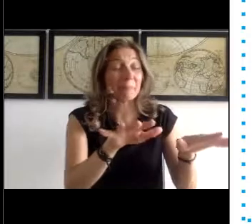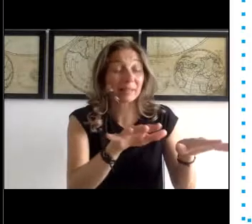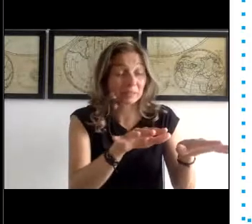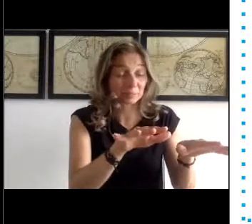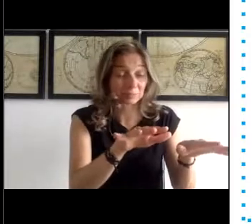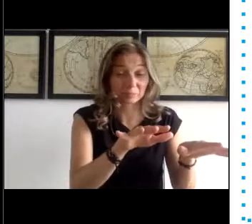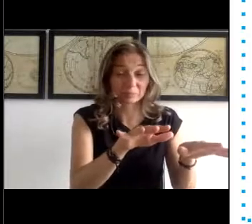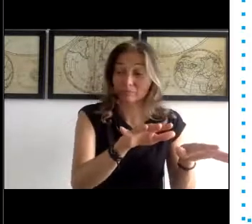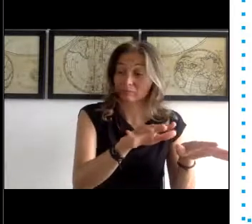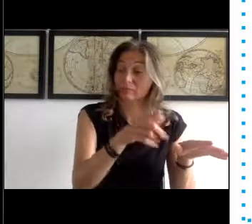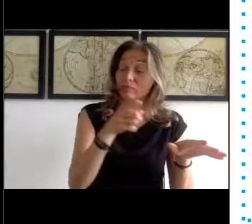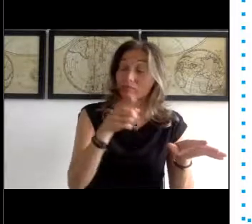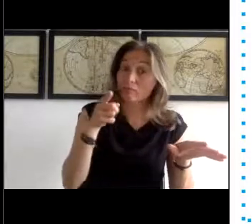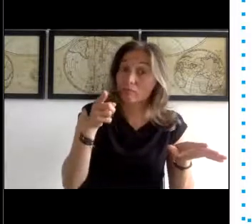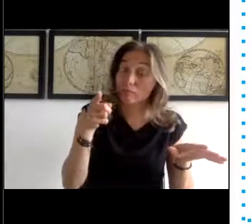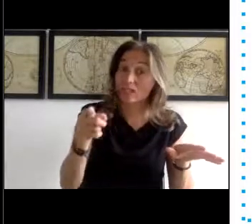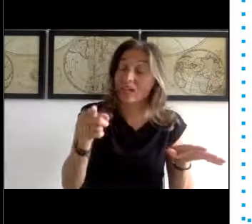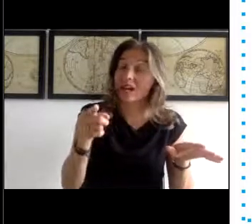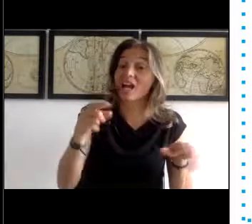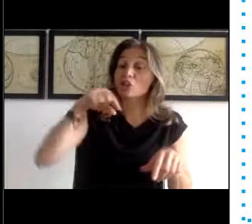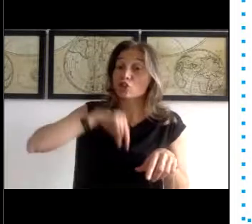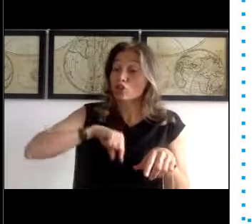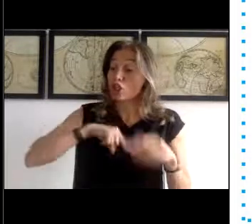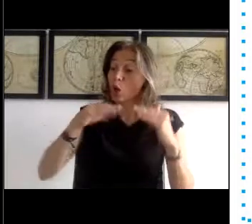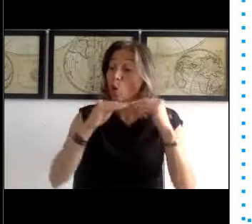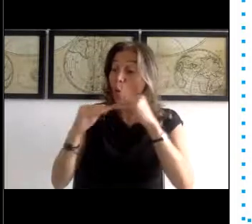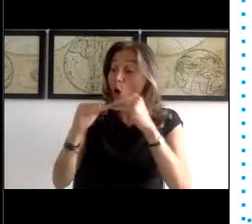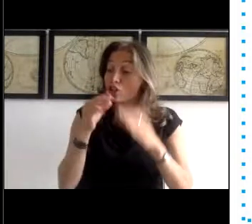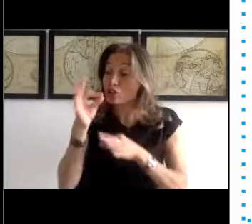to reassure students and the staff in charge of the mobility